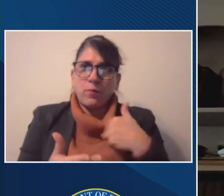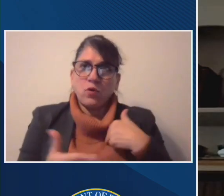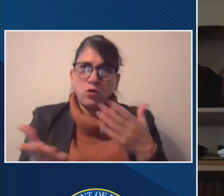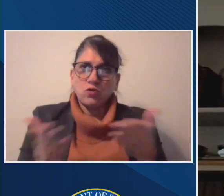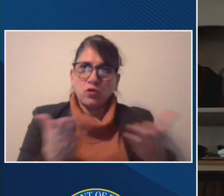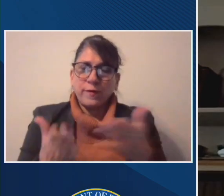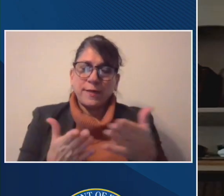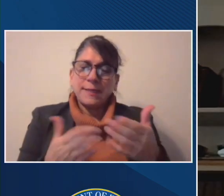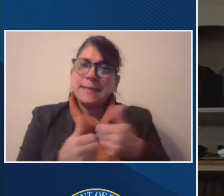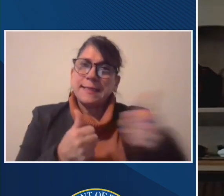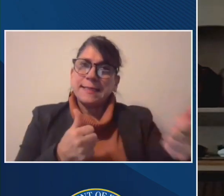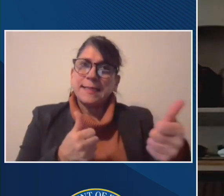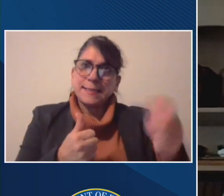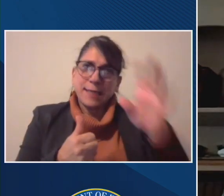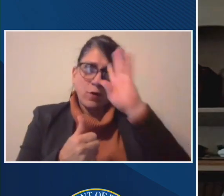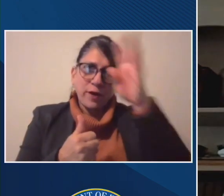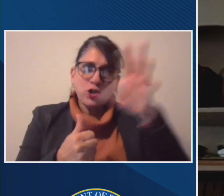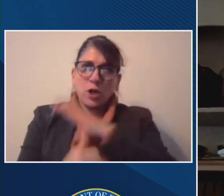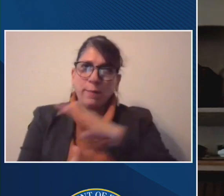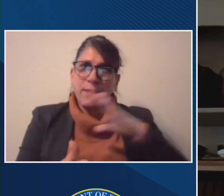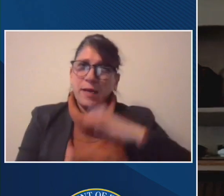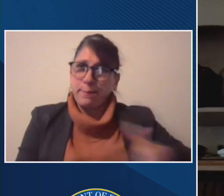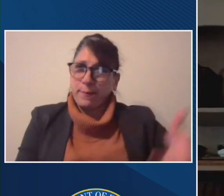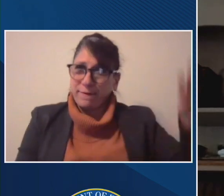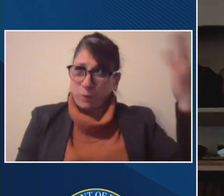before, in the past and was put on that